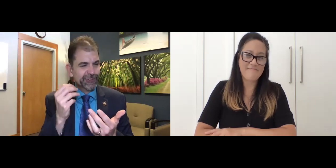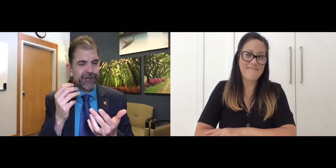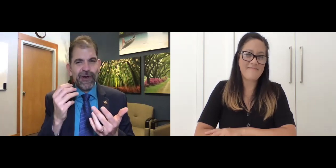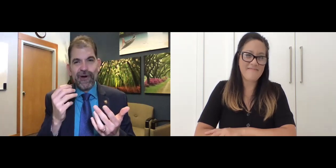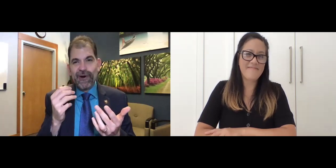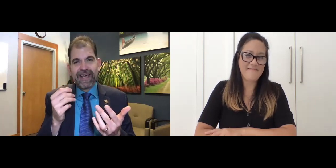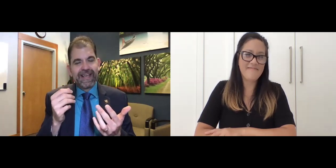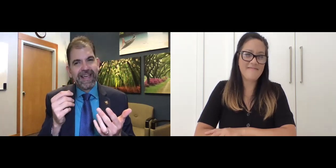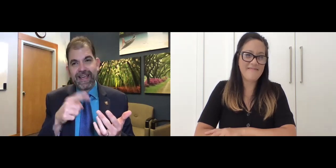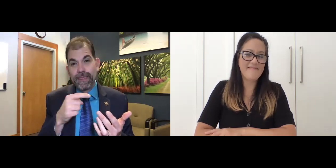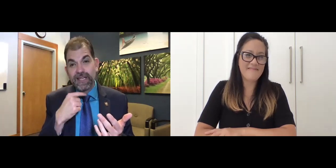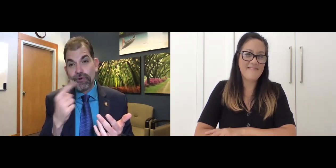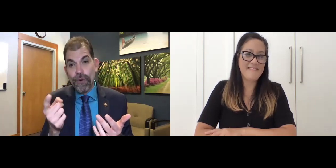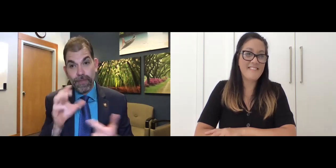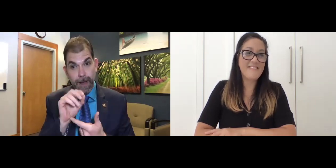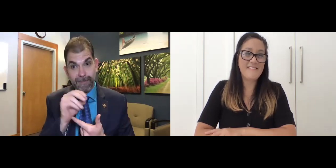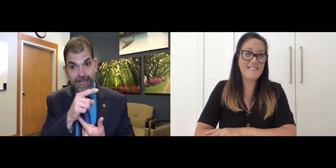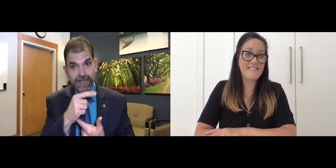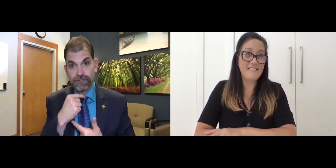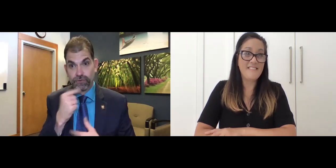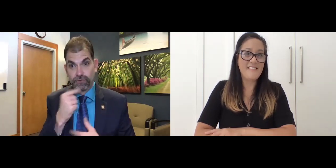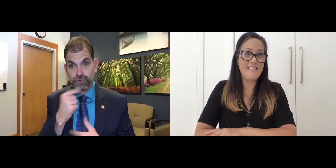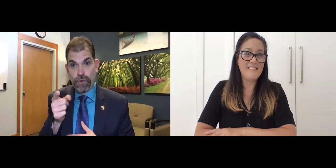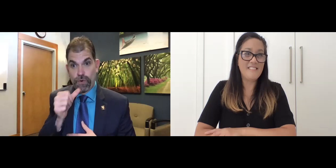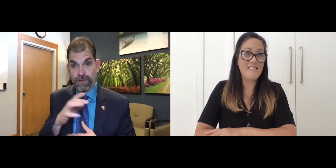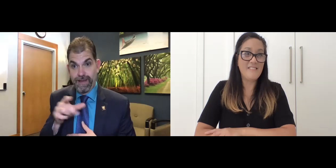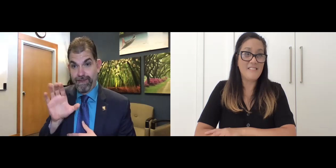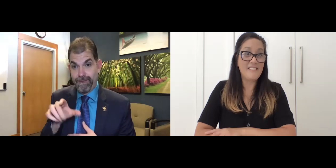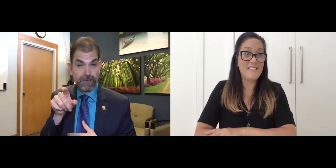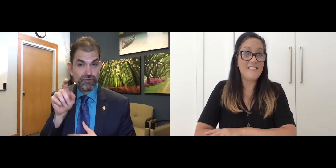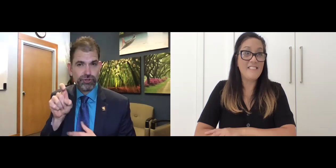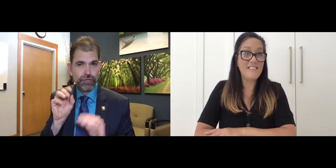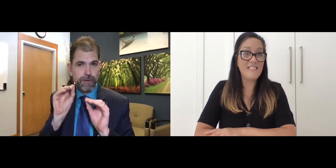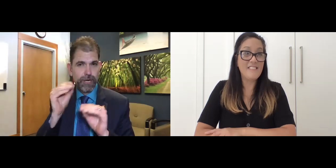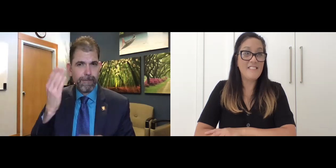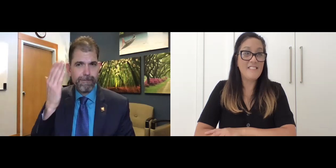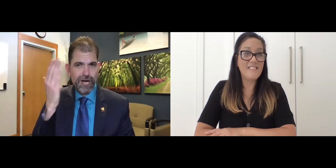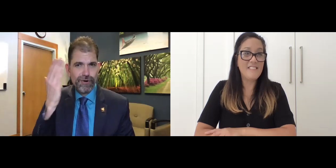this empty nod that we do and so they told the woman